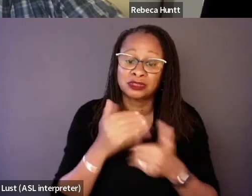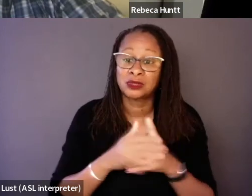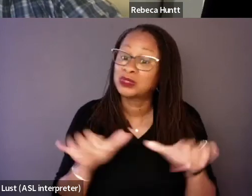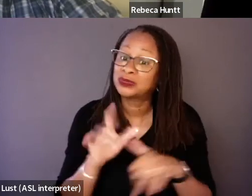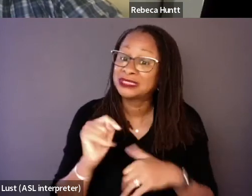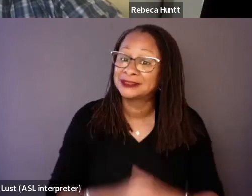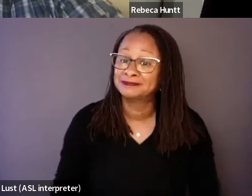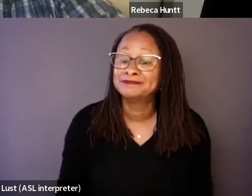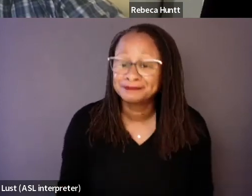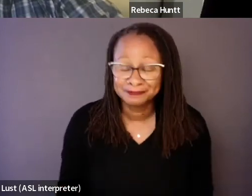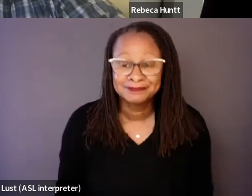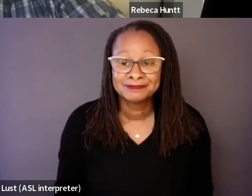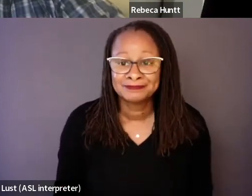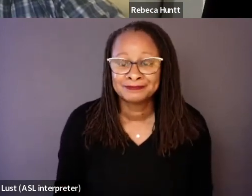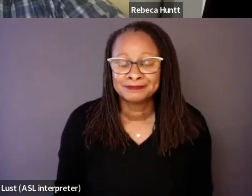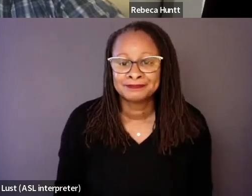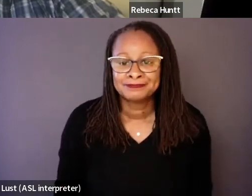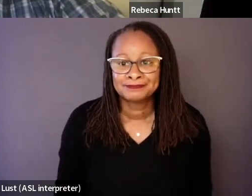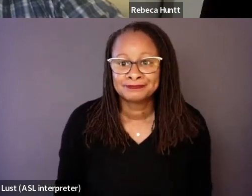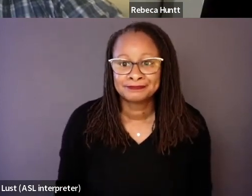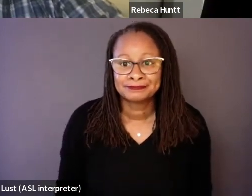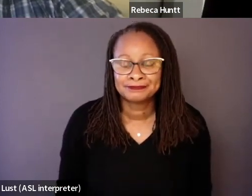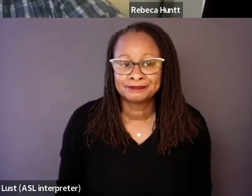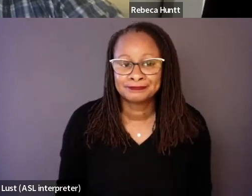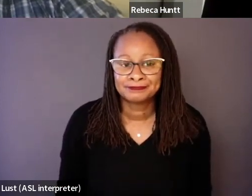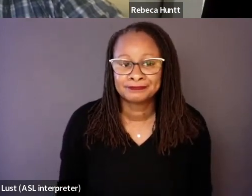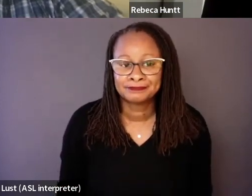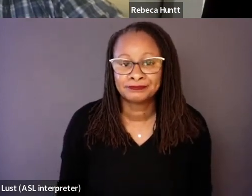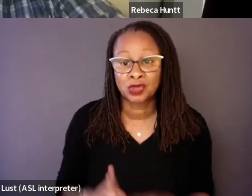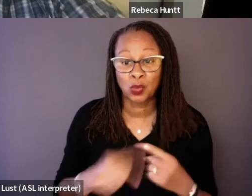when your -- you know, rewatching the same footage over and over and it's very